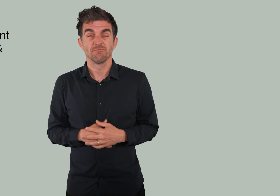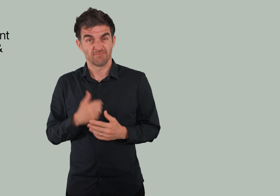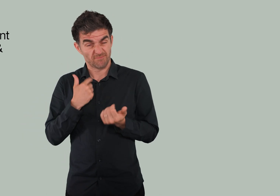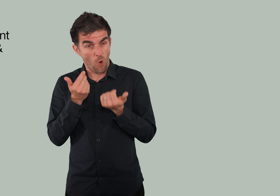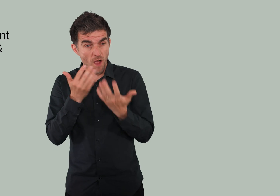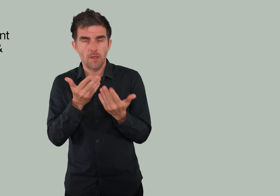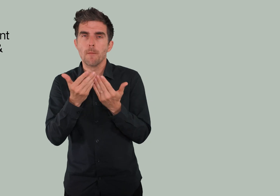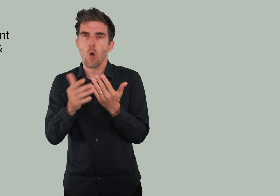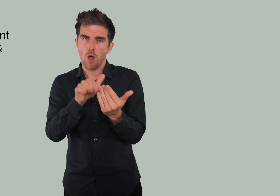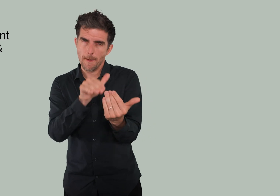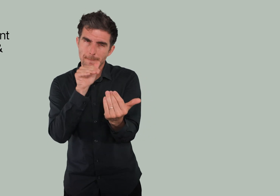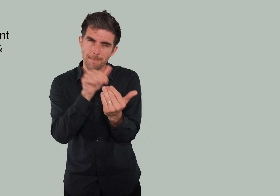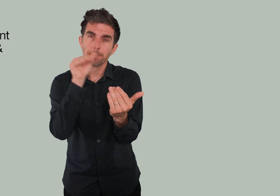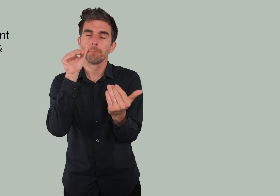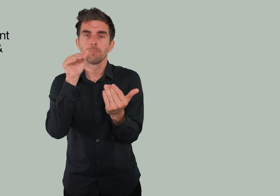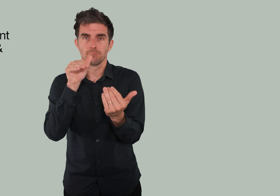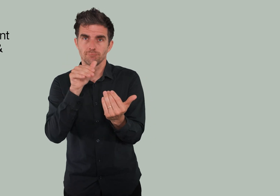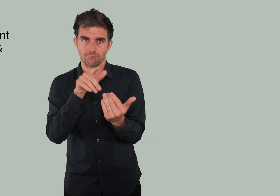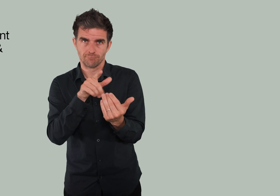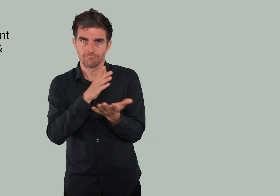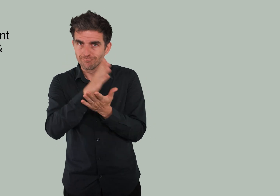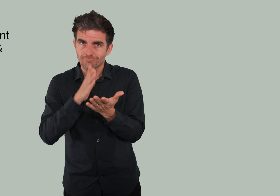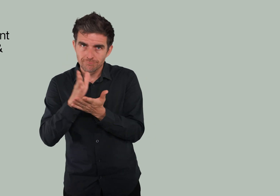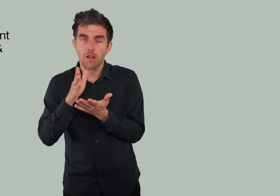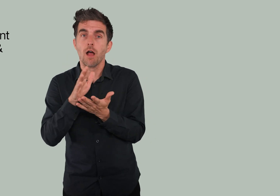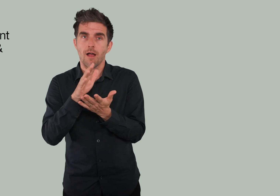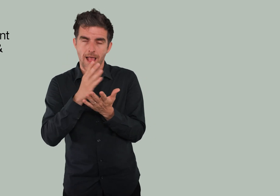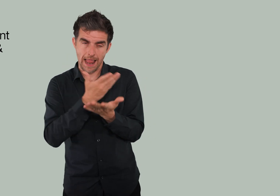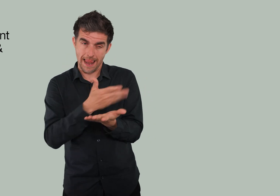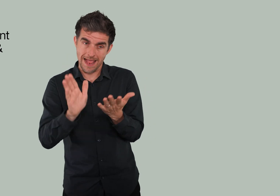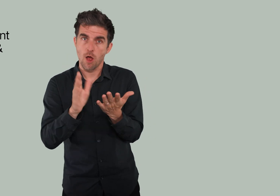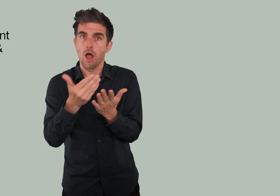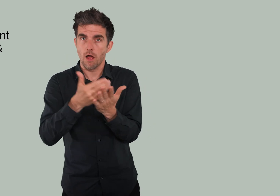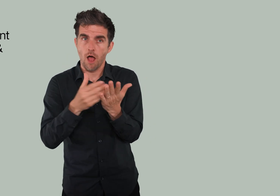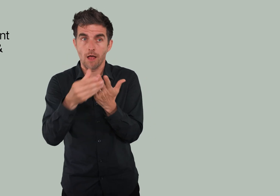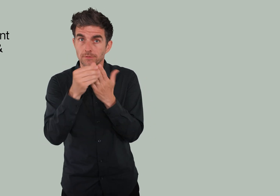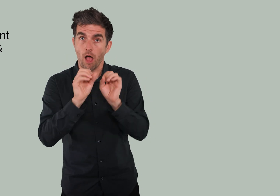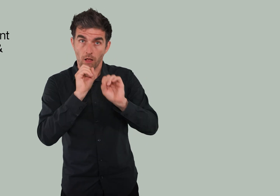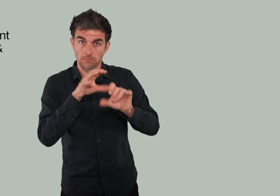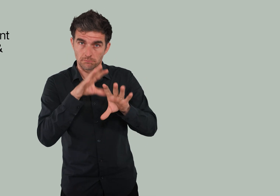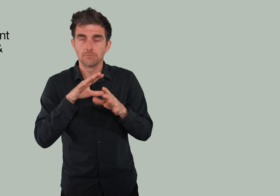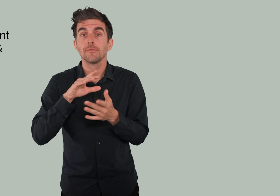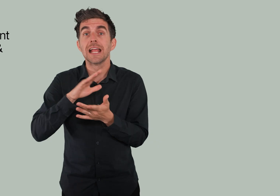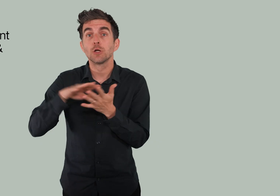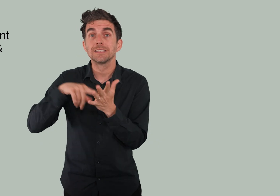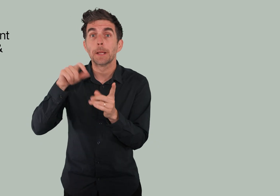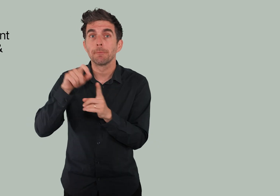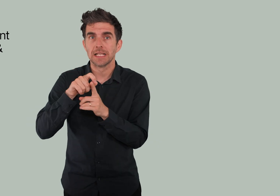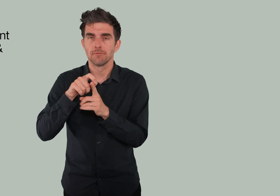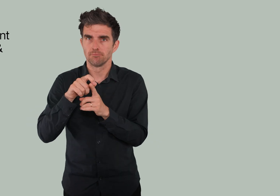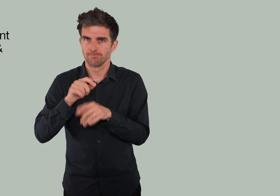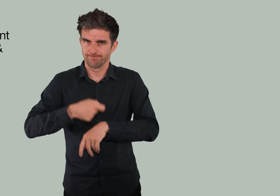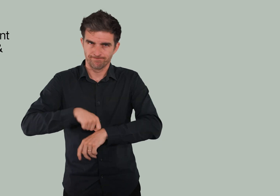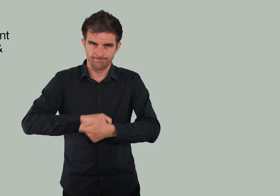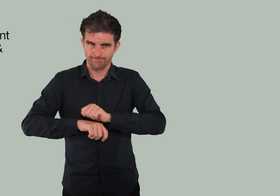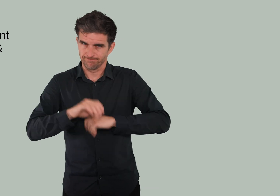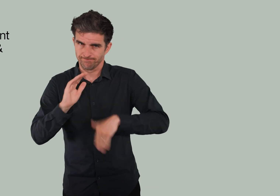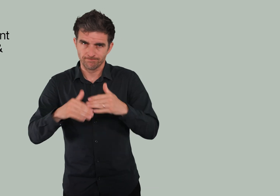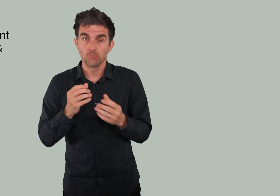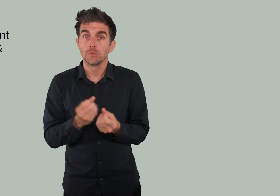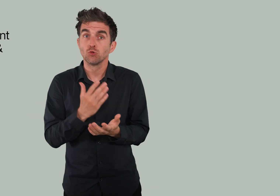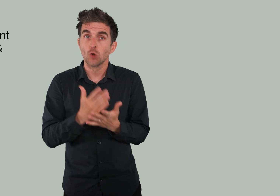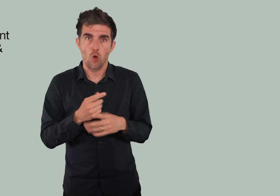By offering more tailored channels and clearer guidance, HTP is working to ensure